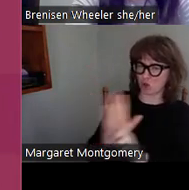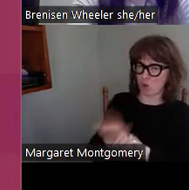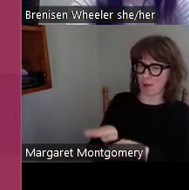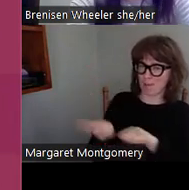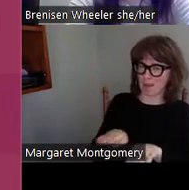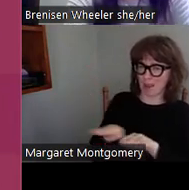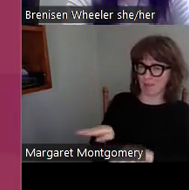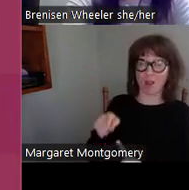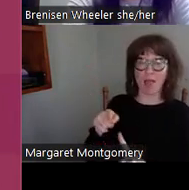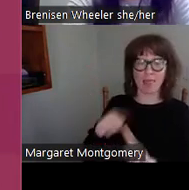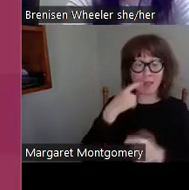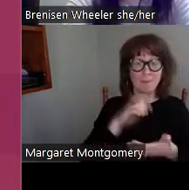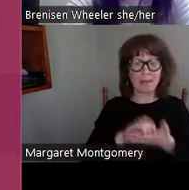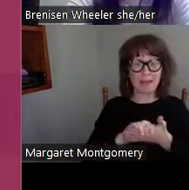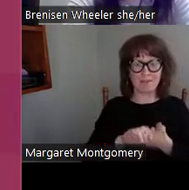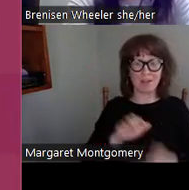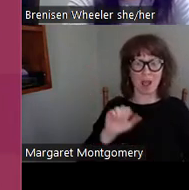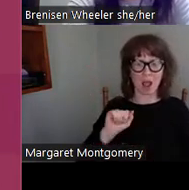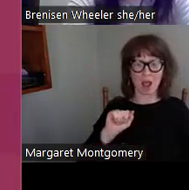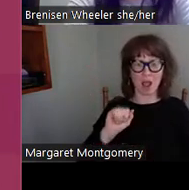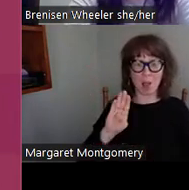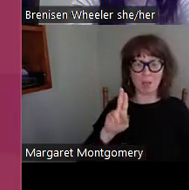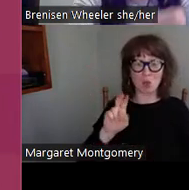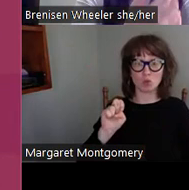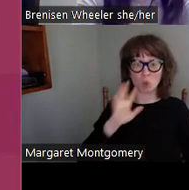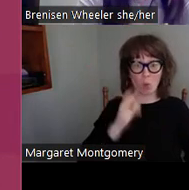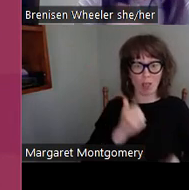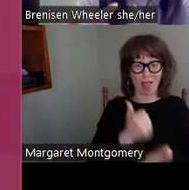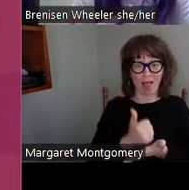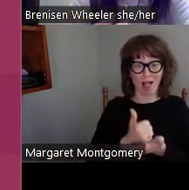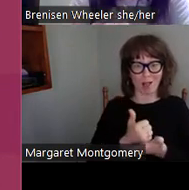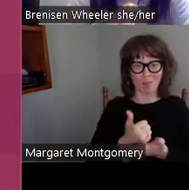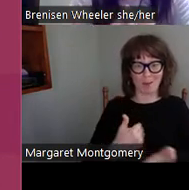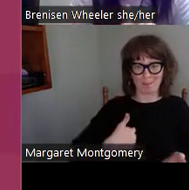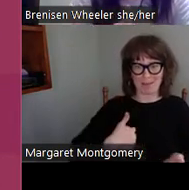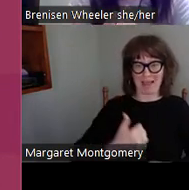is an effective way of getting what they want, and they can learn that as a child, as a team,